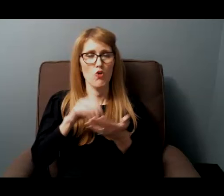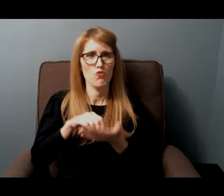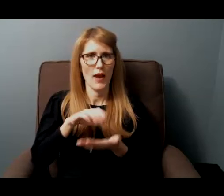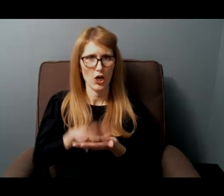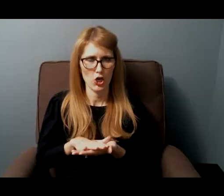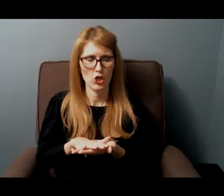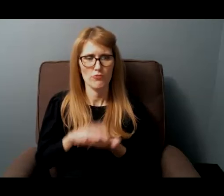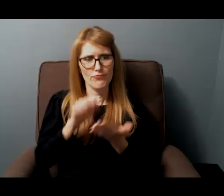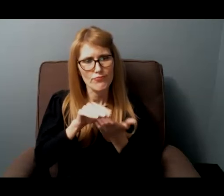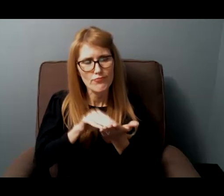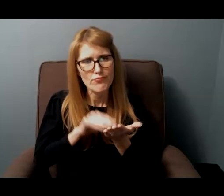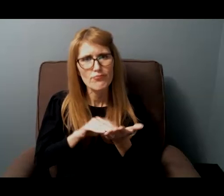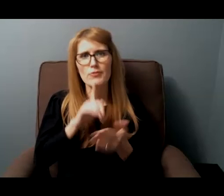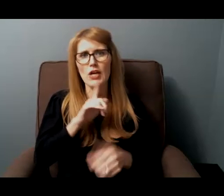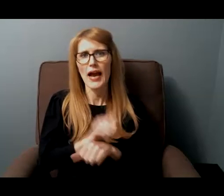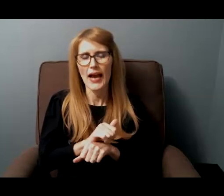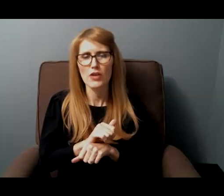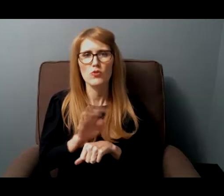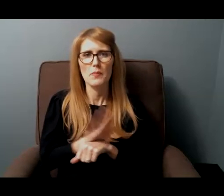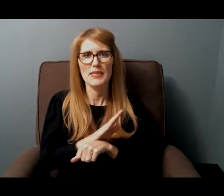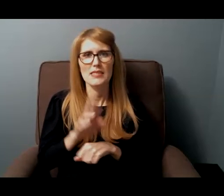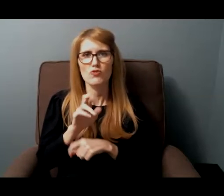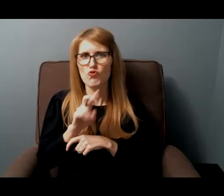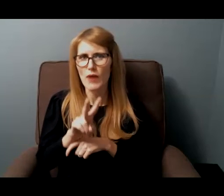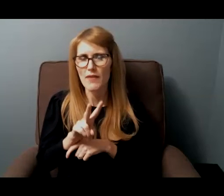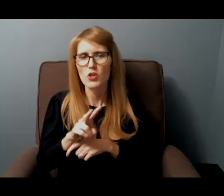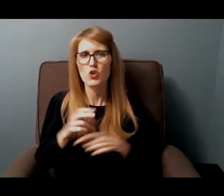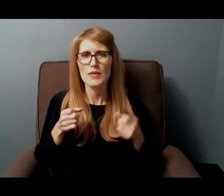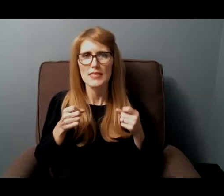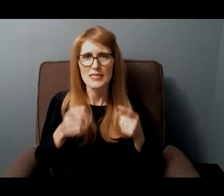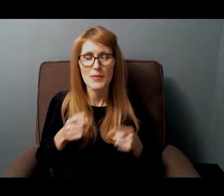business expenses, and also hours worked in the business. And that doesn't need